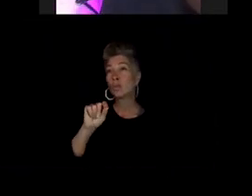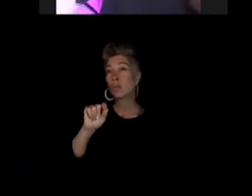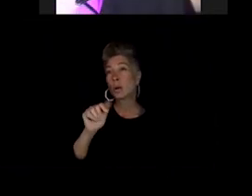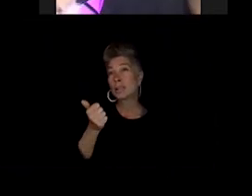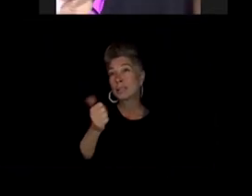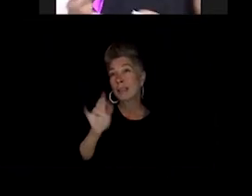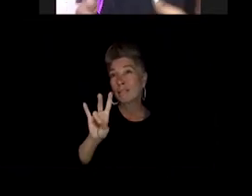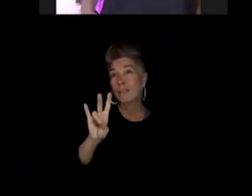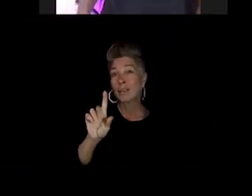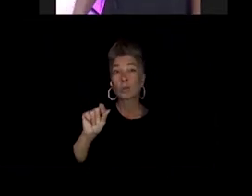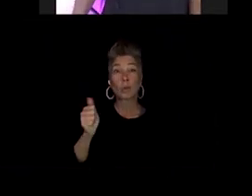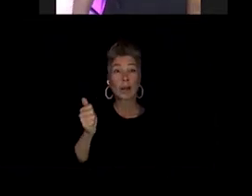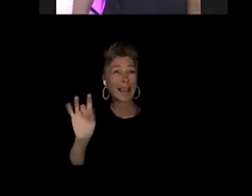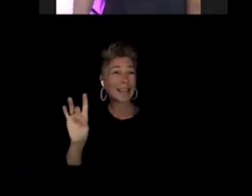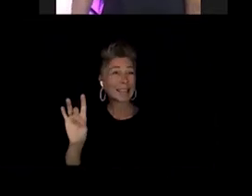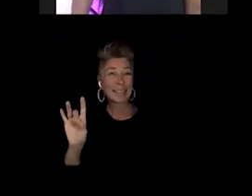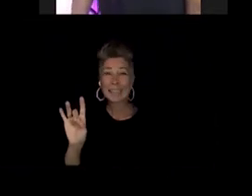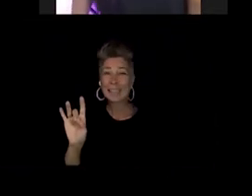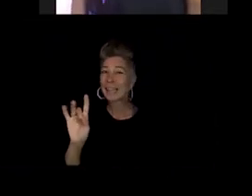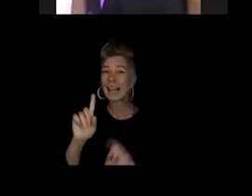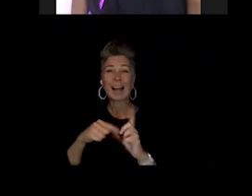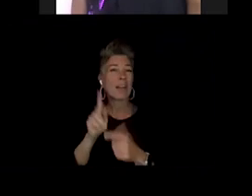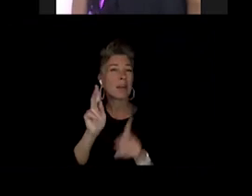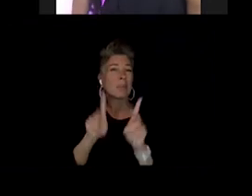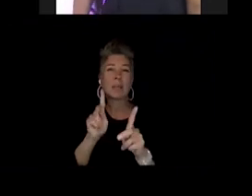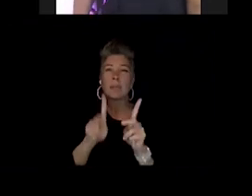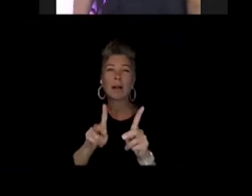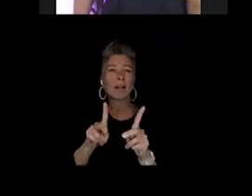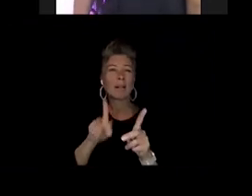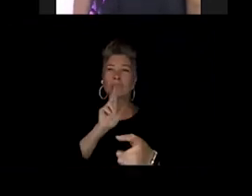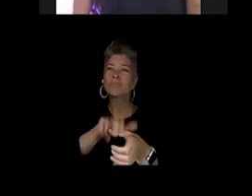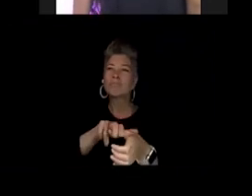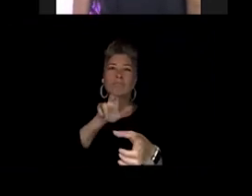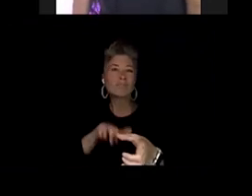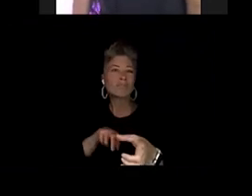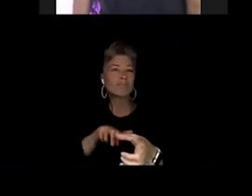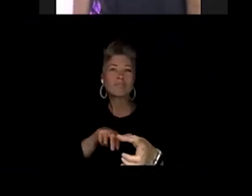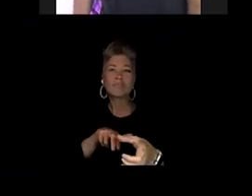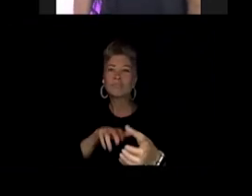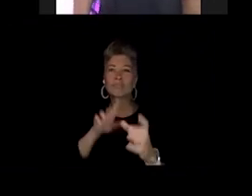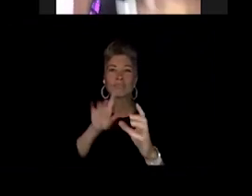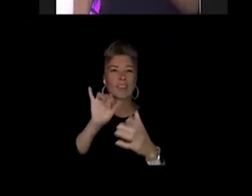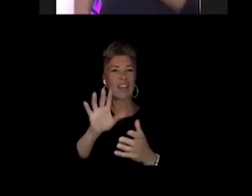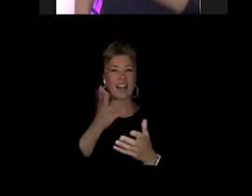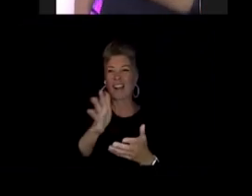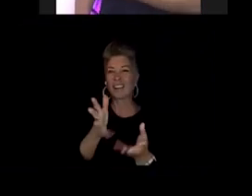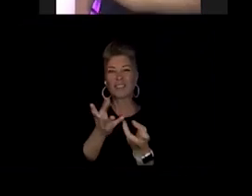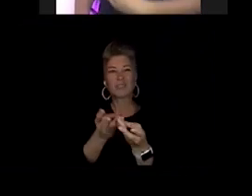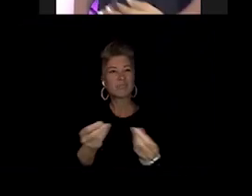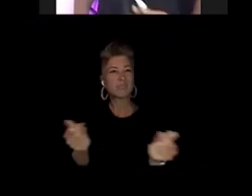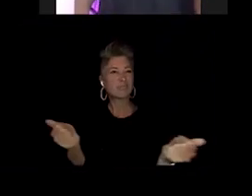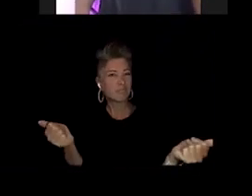that it kind of just pushed people away from Ballroom It didn't even become a focus for a while. And that's another reason why I am kinda,